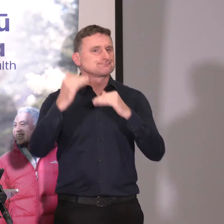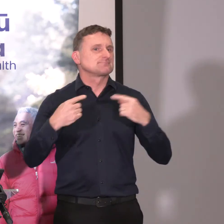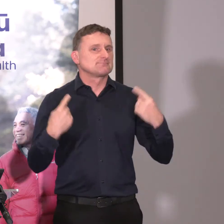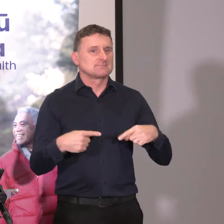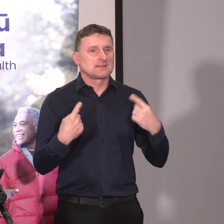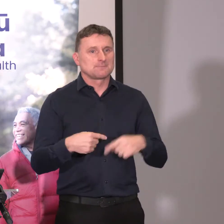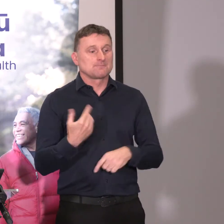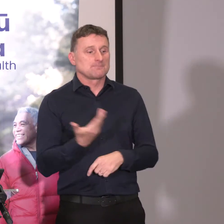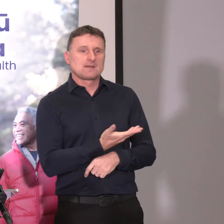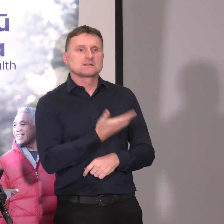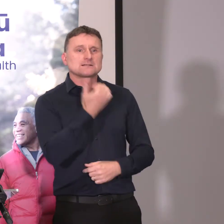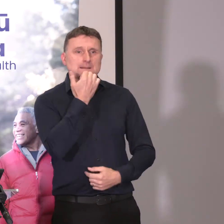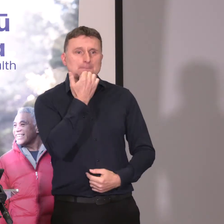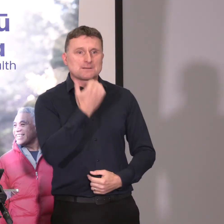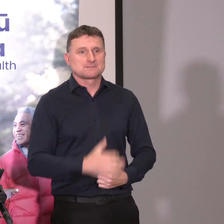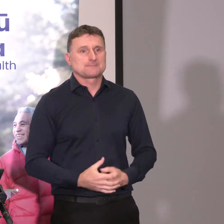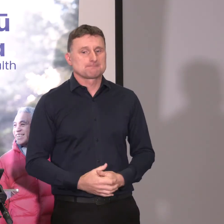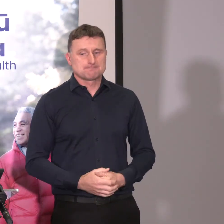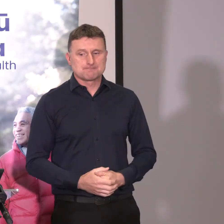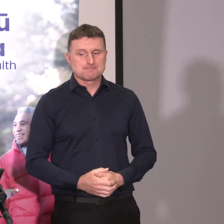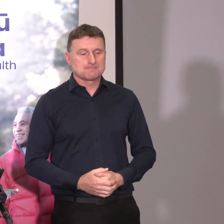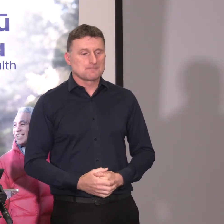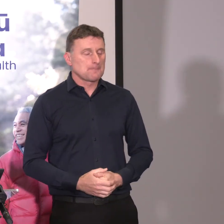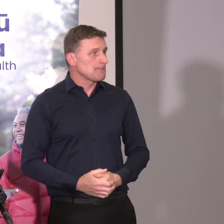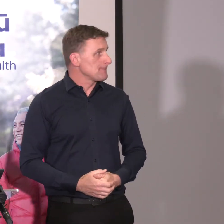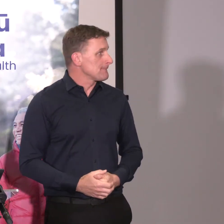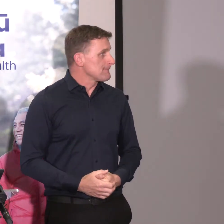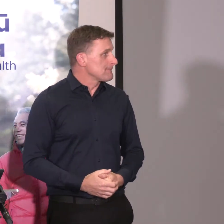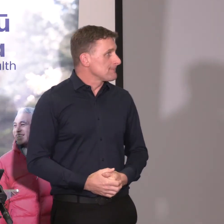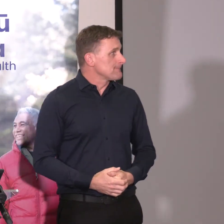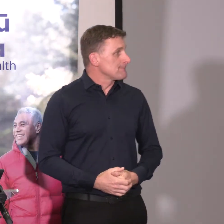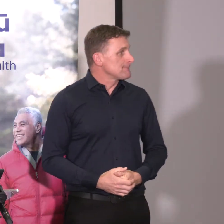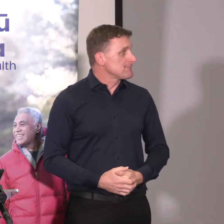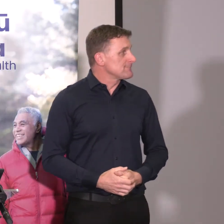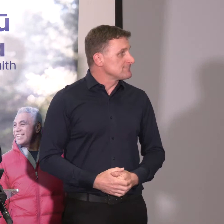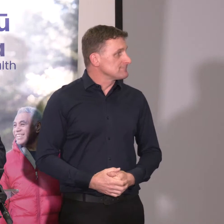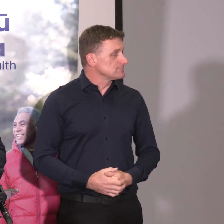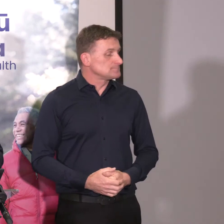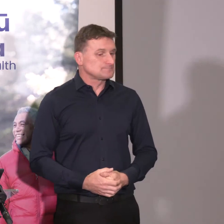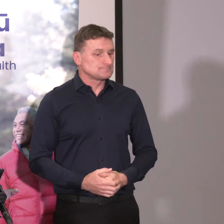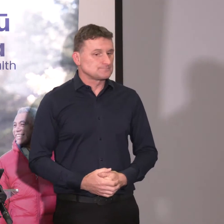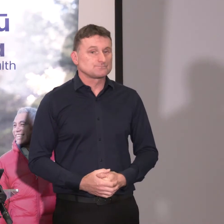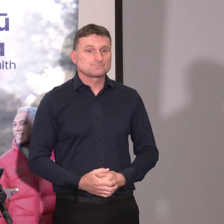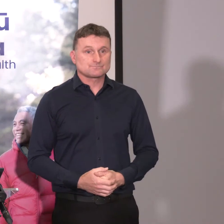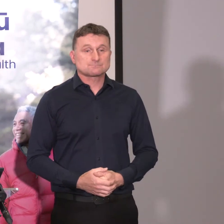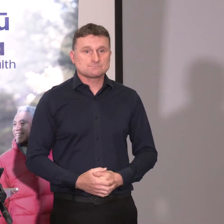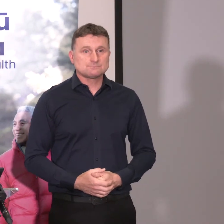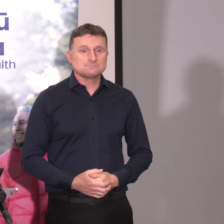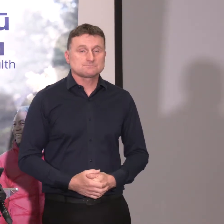an update on COVID-19 vaccination including a recent decision in vaccine are. But first, the numbers. As you